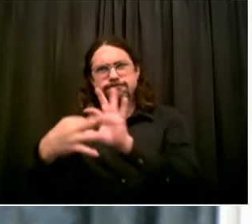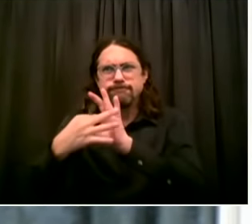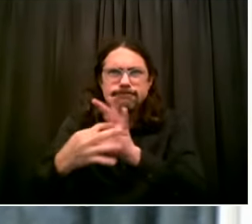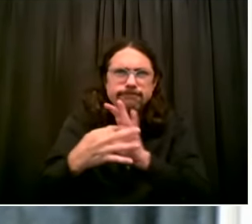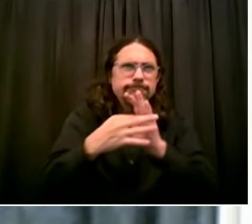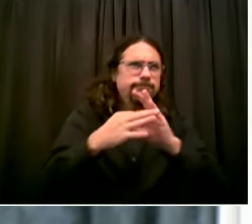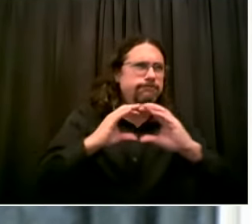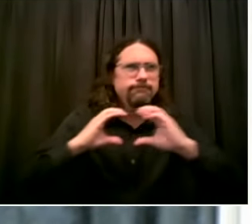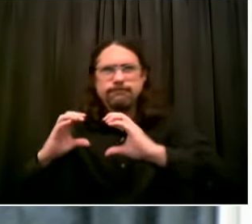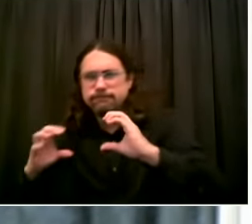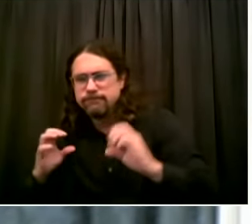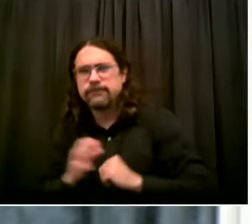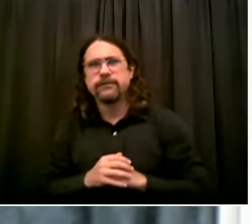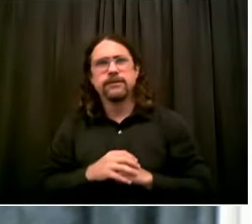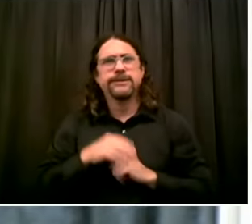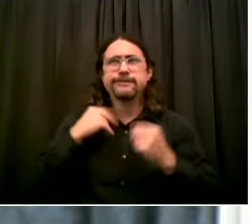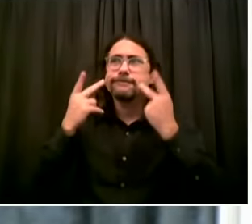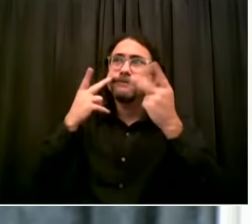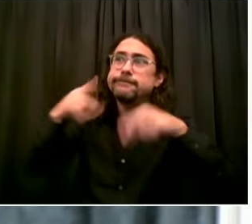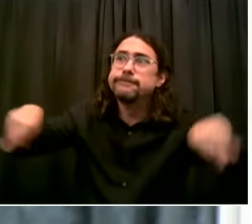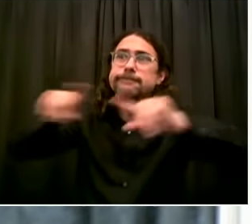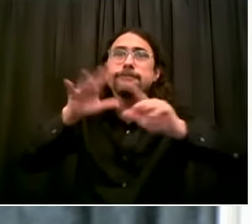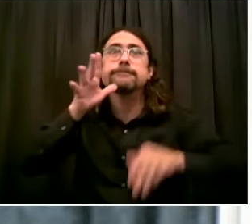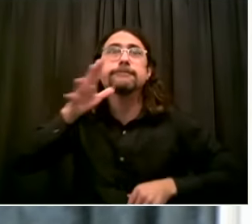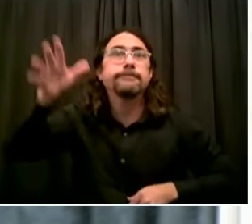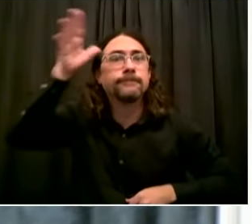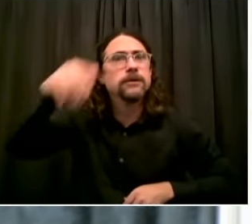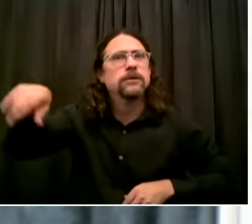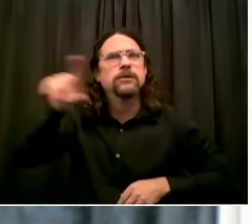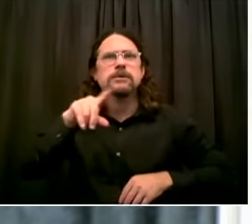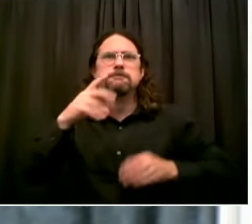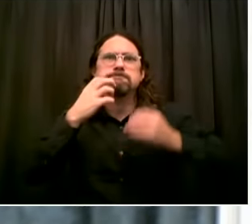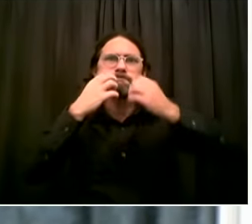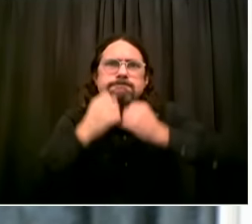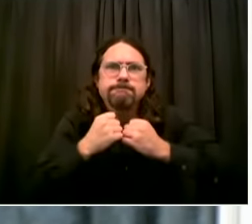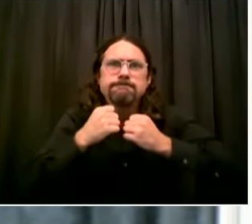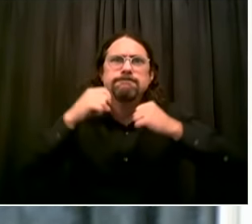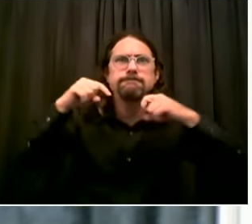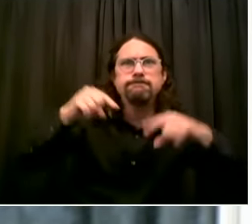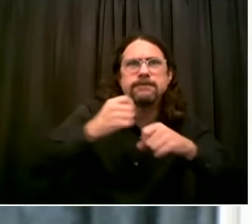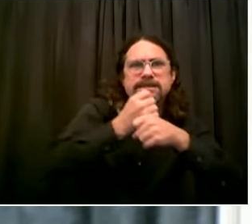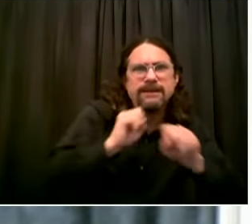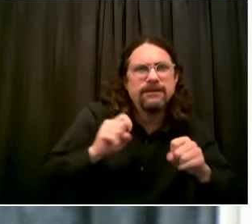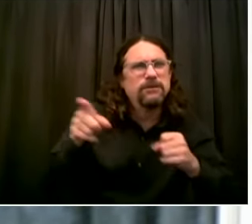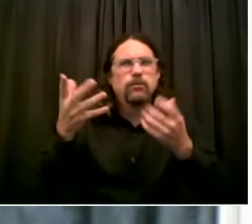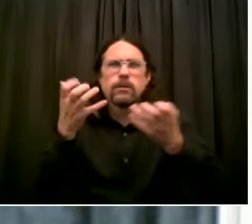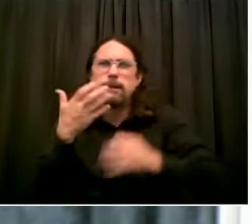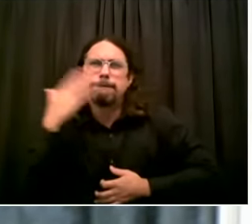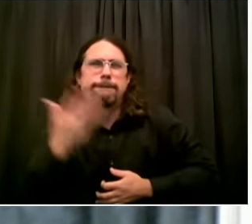ON COMMUNITY FEEDBACK, IF BARRIERS HAVE BEEN ERECTED BETWEEN PEOPLE.